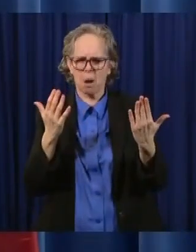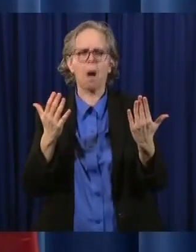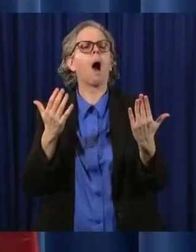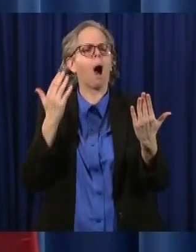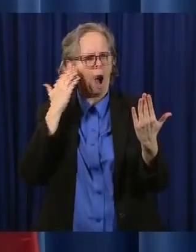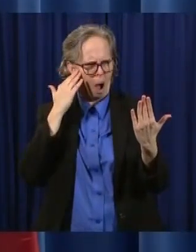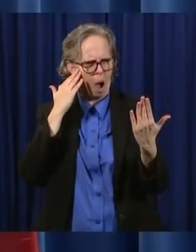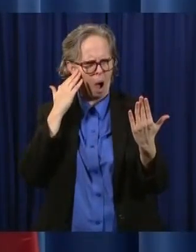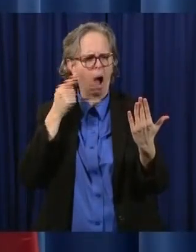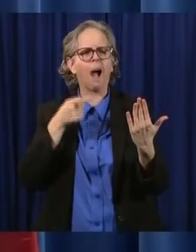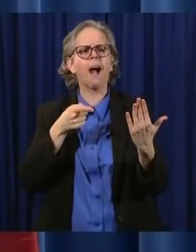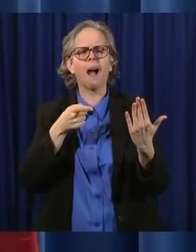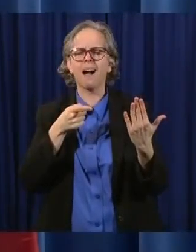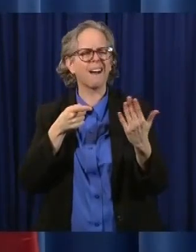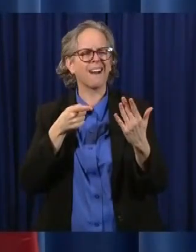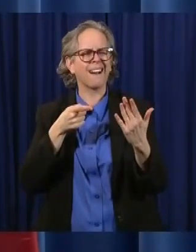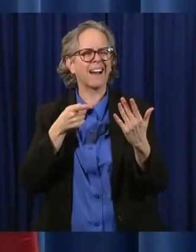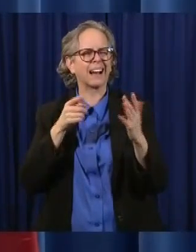DATA COMBINED WITH OTHER PUBLIC